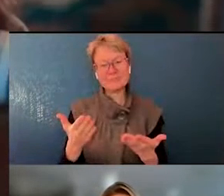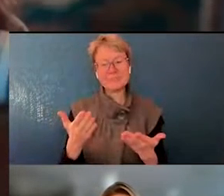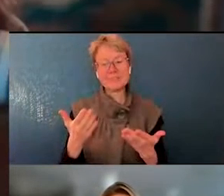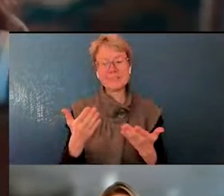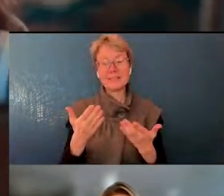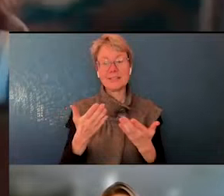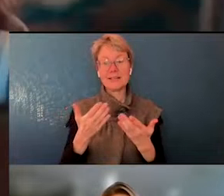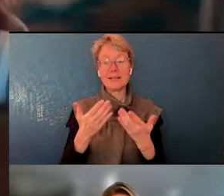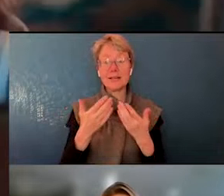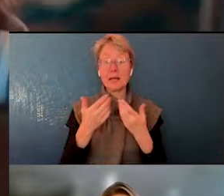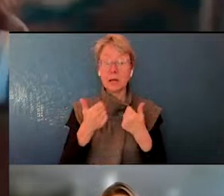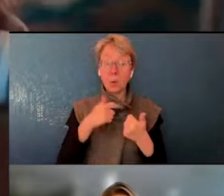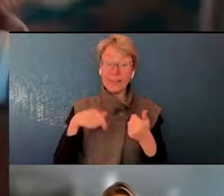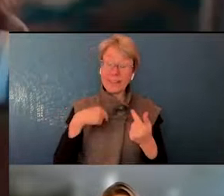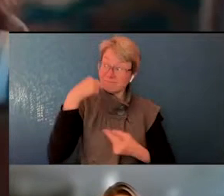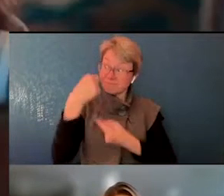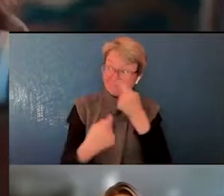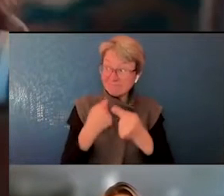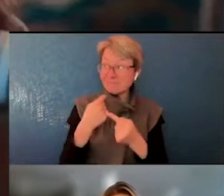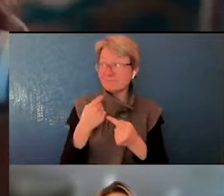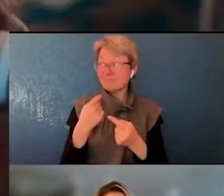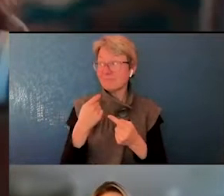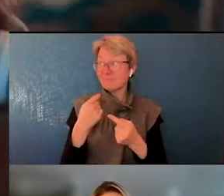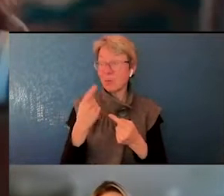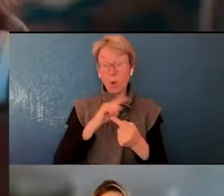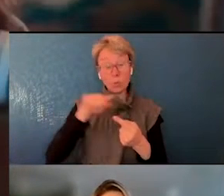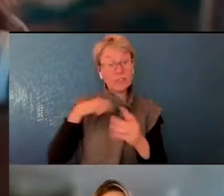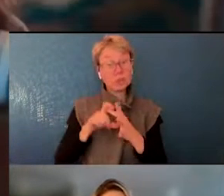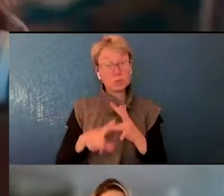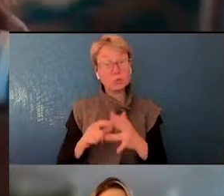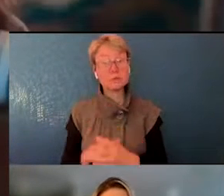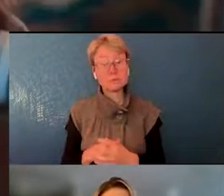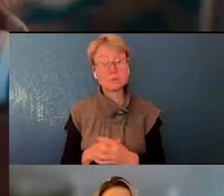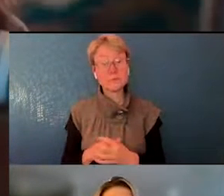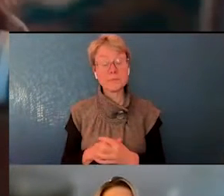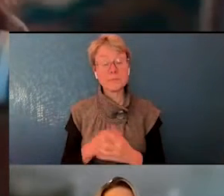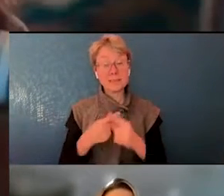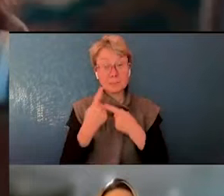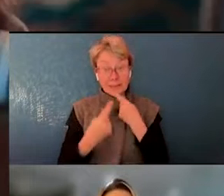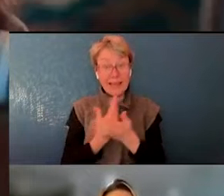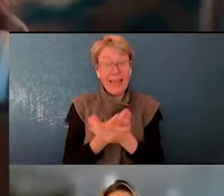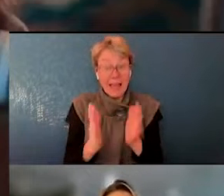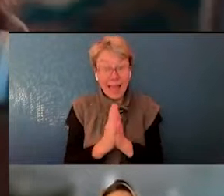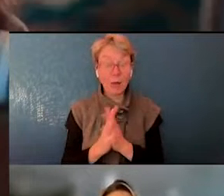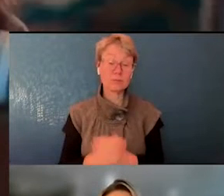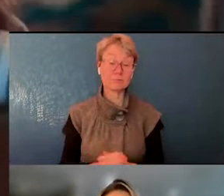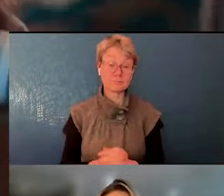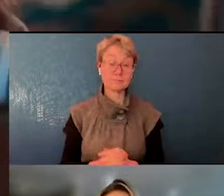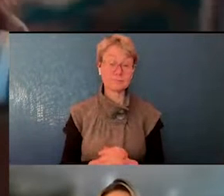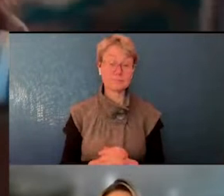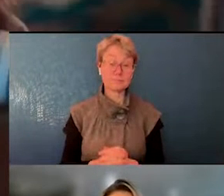the chance to tell you about what it is that we do and how we do it because the work that we do